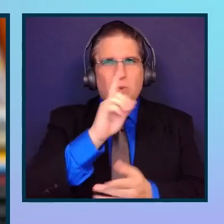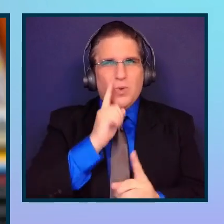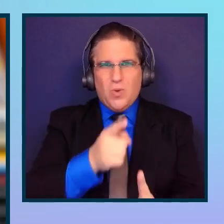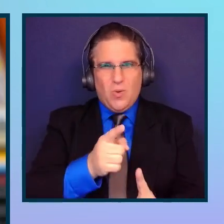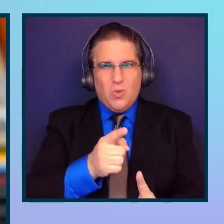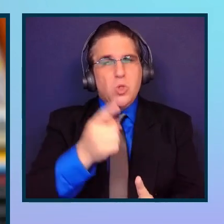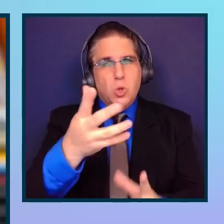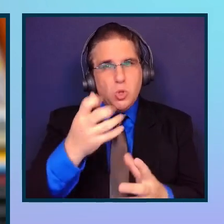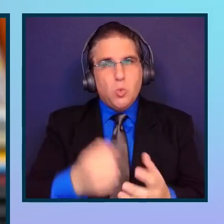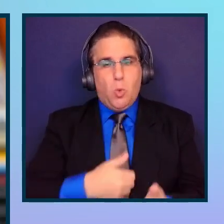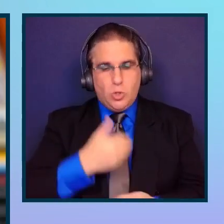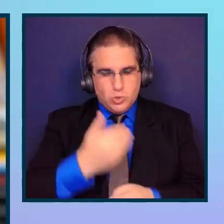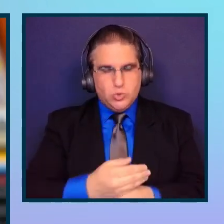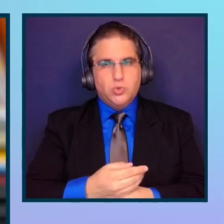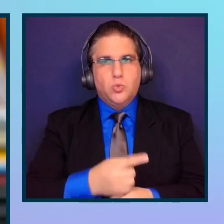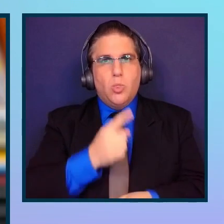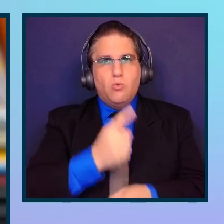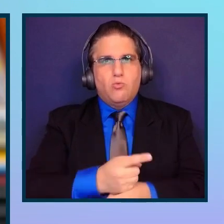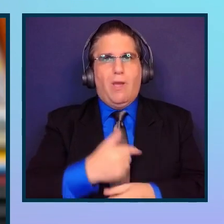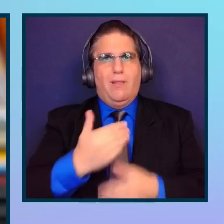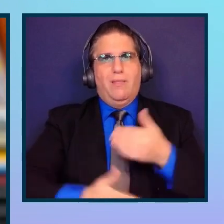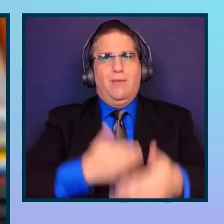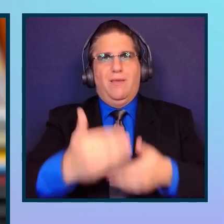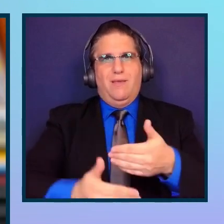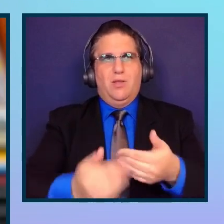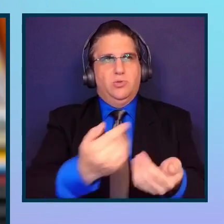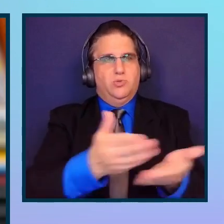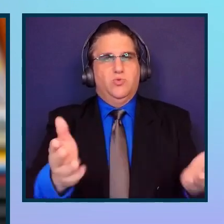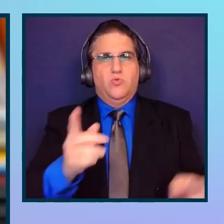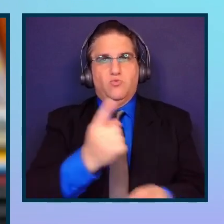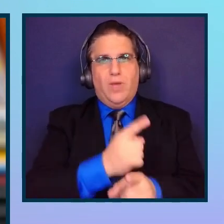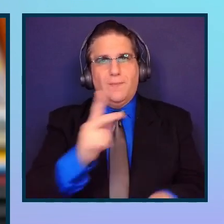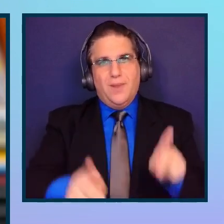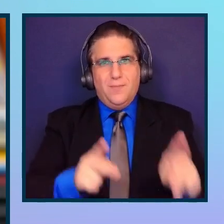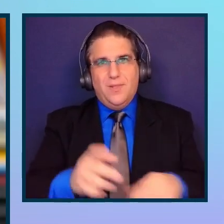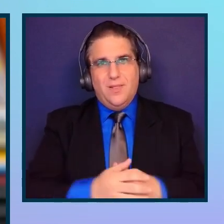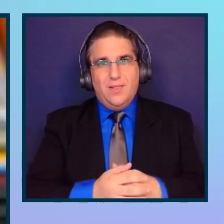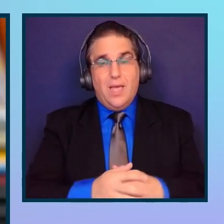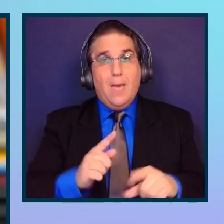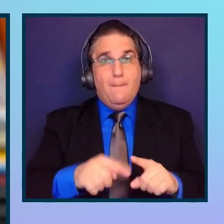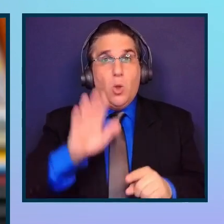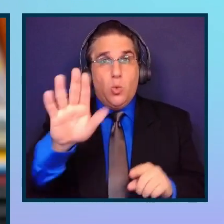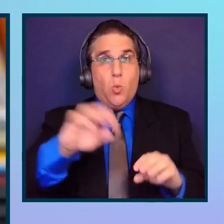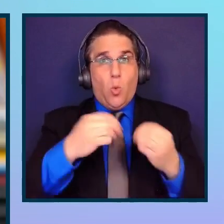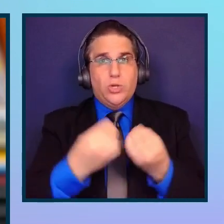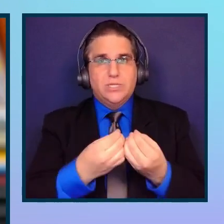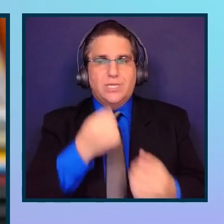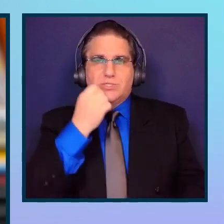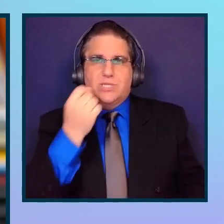And now the organization doesn't get the joke yet, and they're looking to you to say,